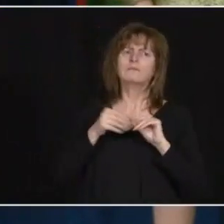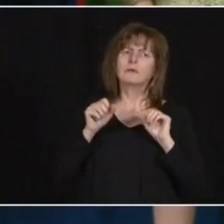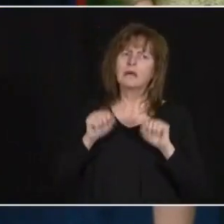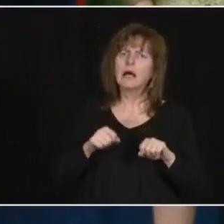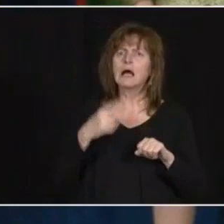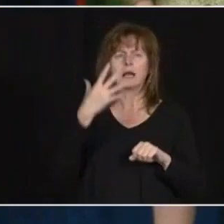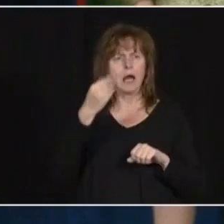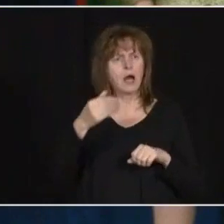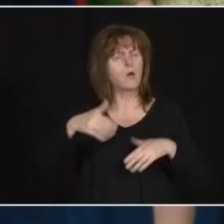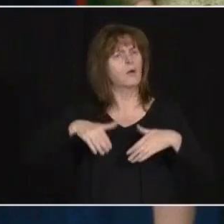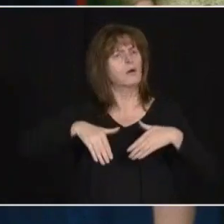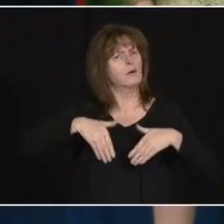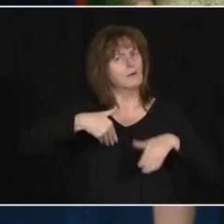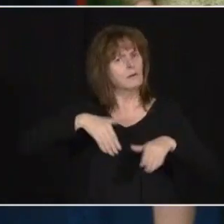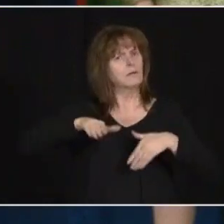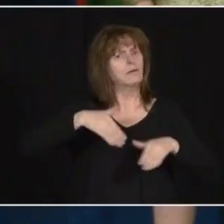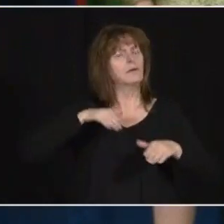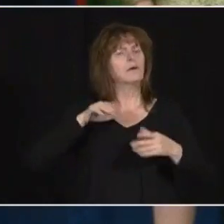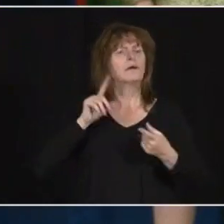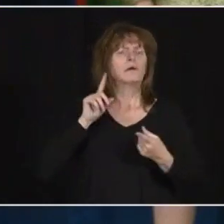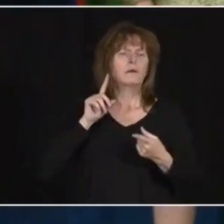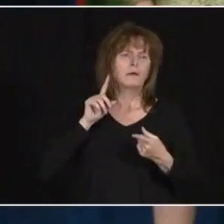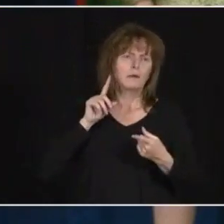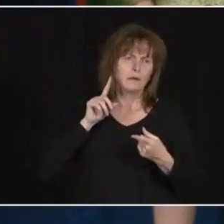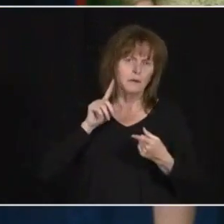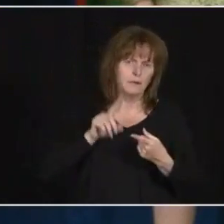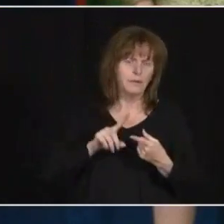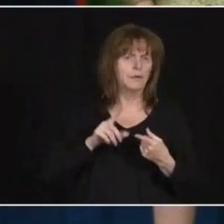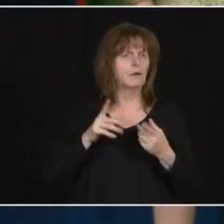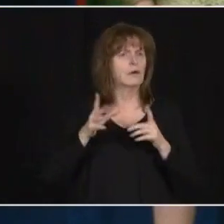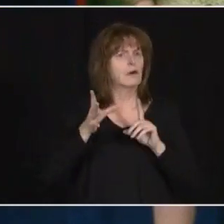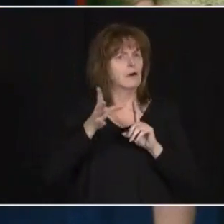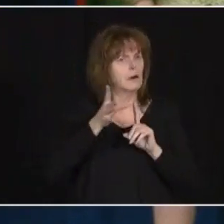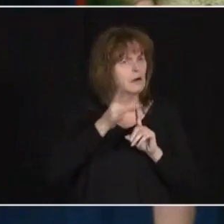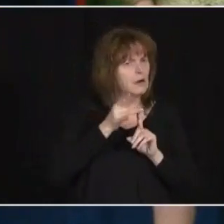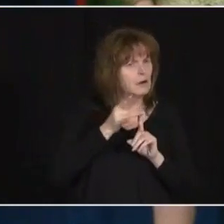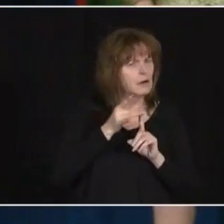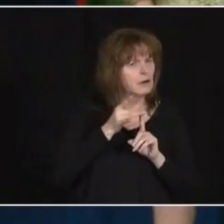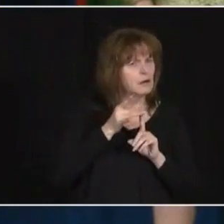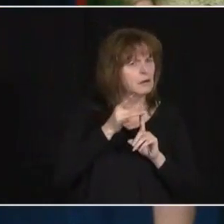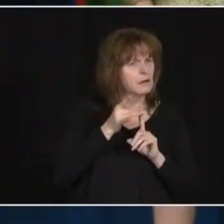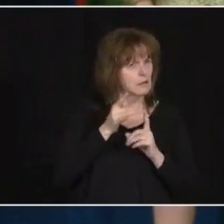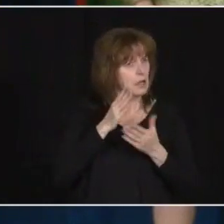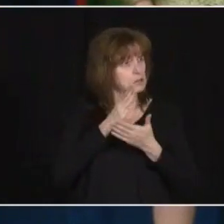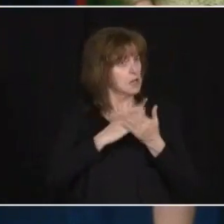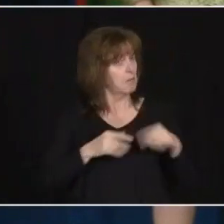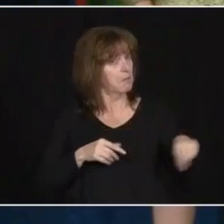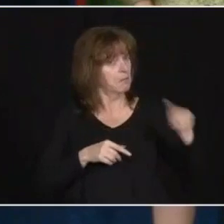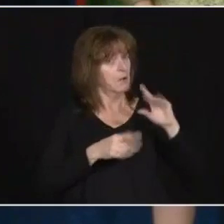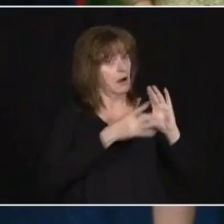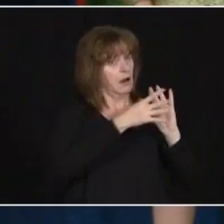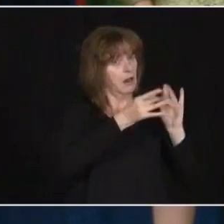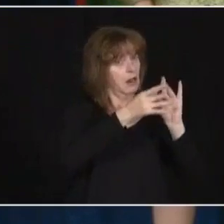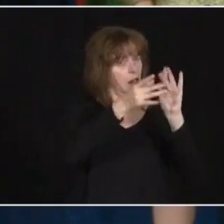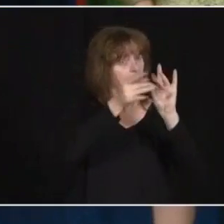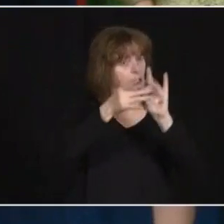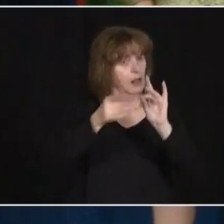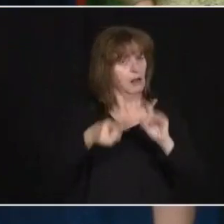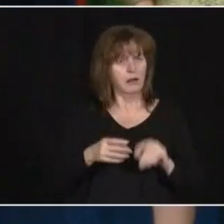BC's top doctor is saying people should feel comfortable being outside and there's a low risk of being infected from someone walking past you